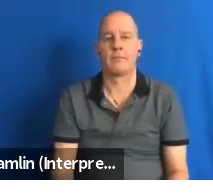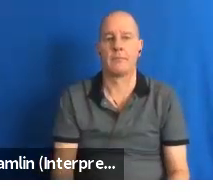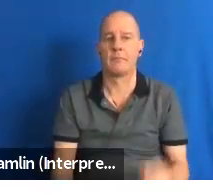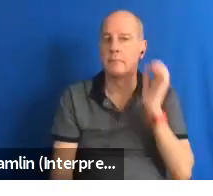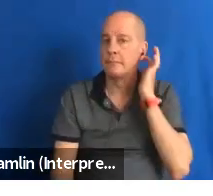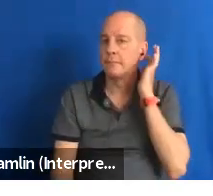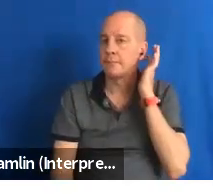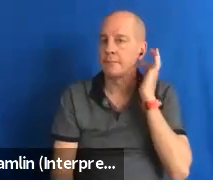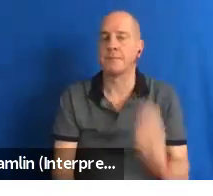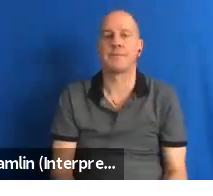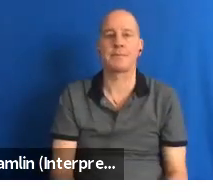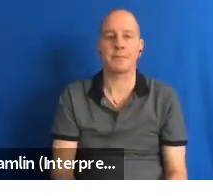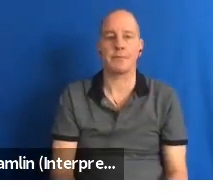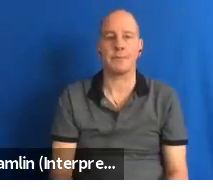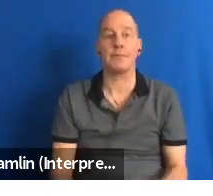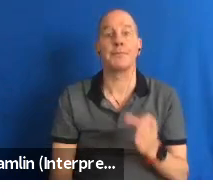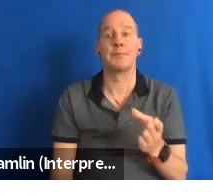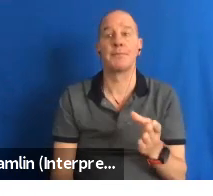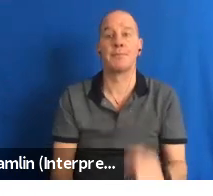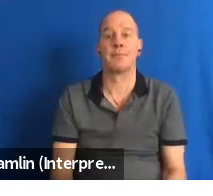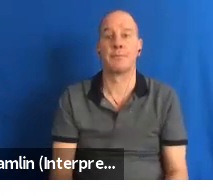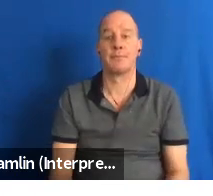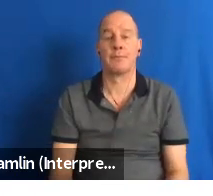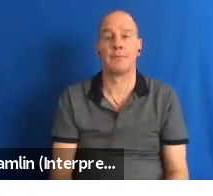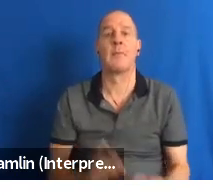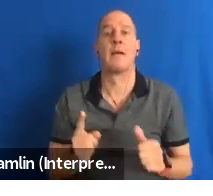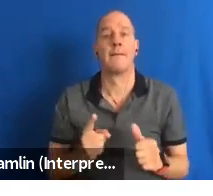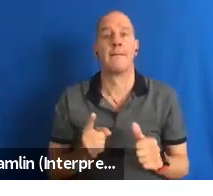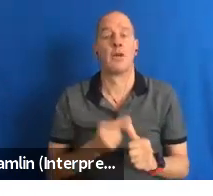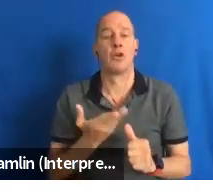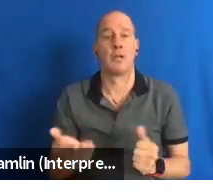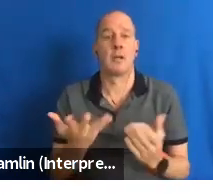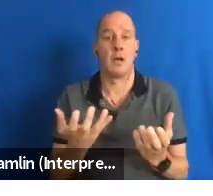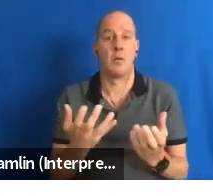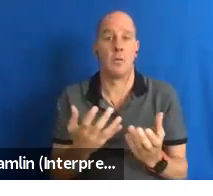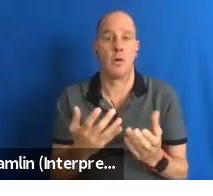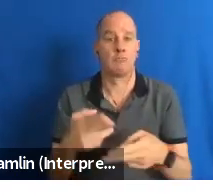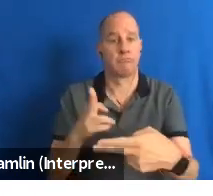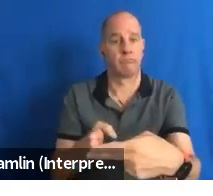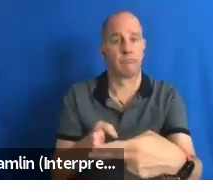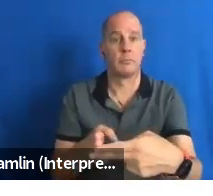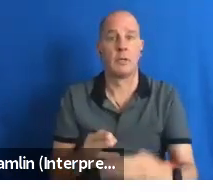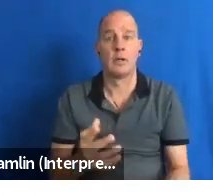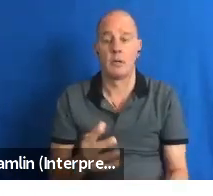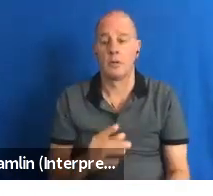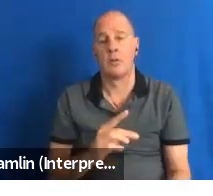Okay, so the first thing that I wanted to mention was just to make sure that we're all on the